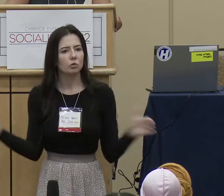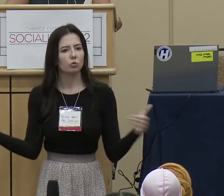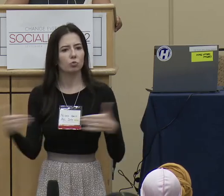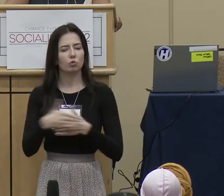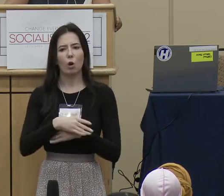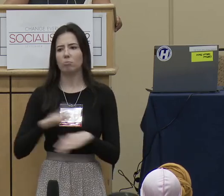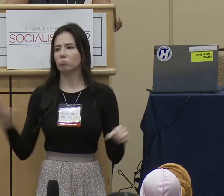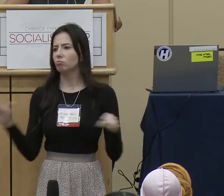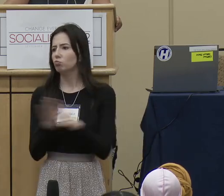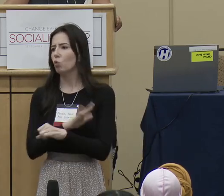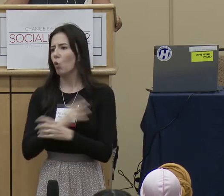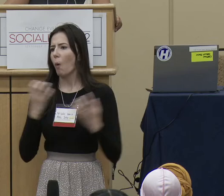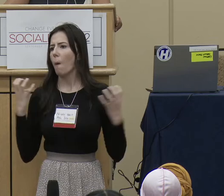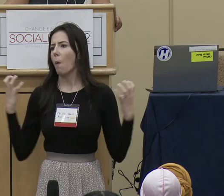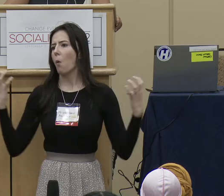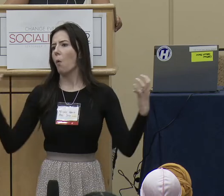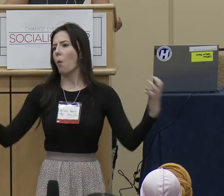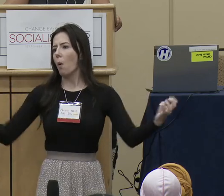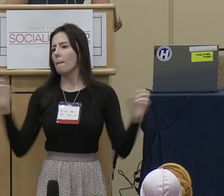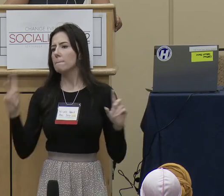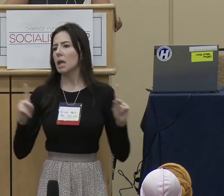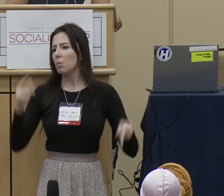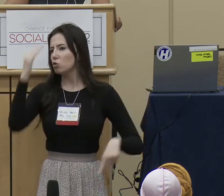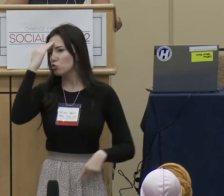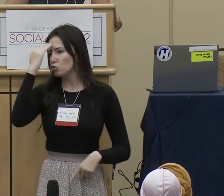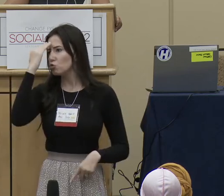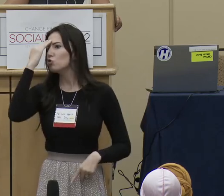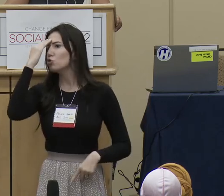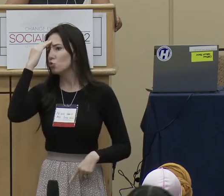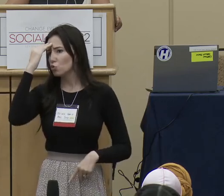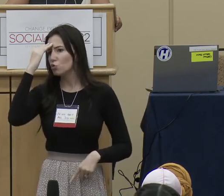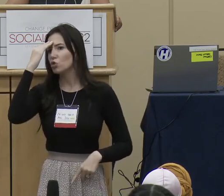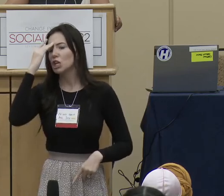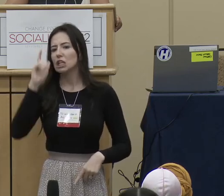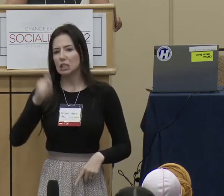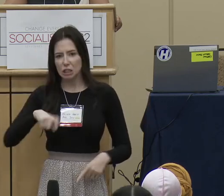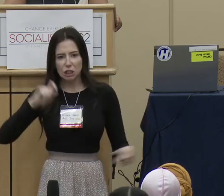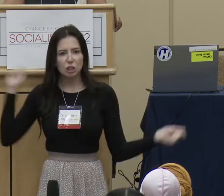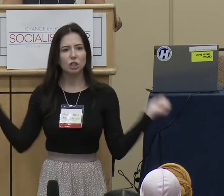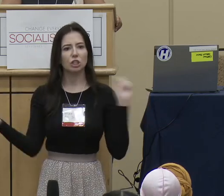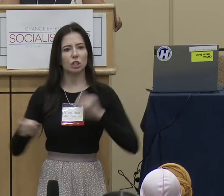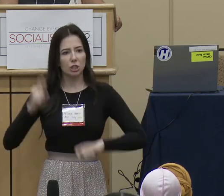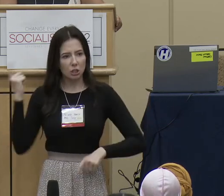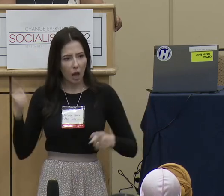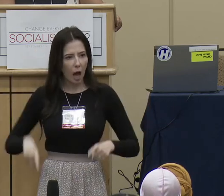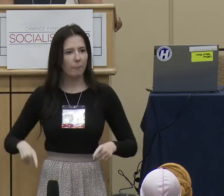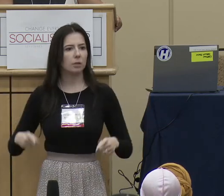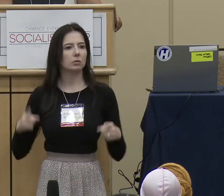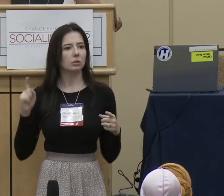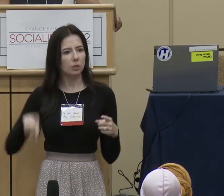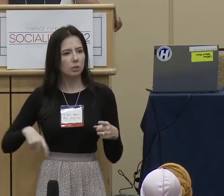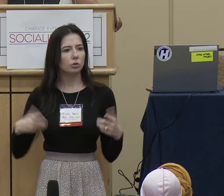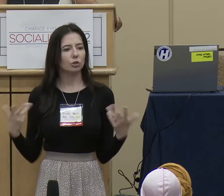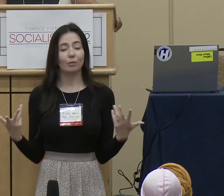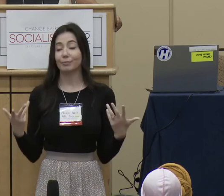excess, you know, it is just a breath of fresh air to come into a space and into a room full of people who know there's a different path and who are willing to fight for it. So,